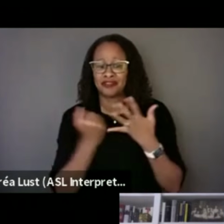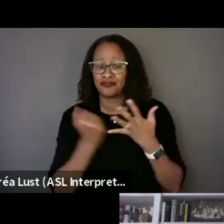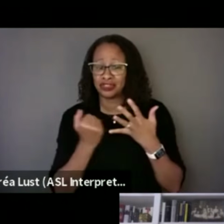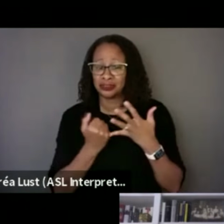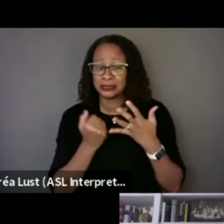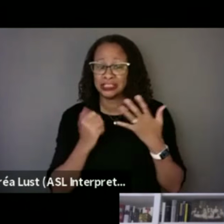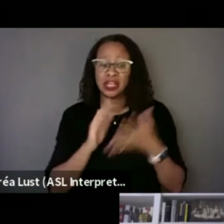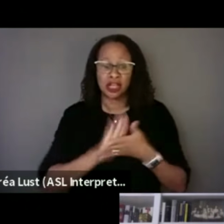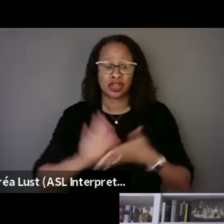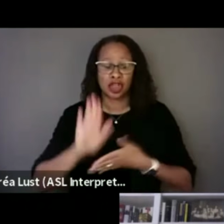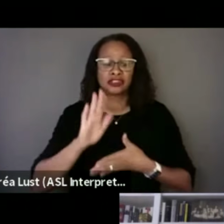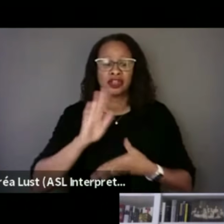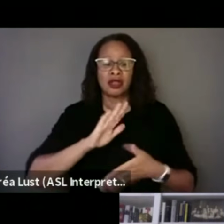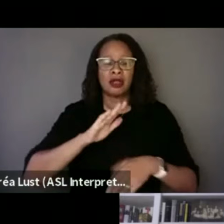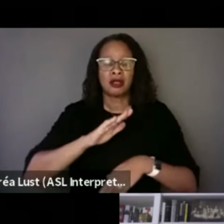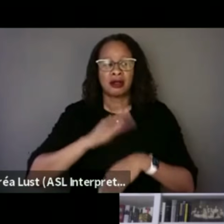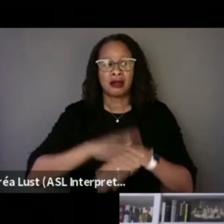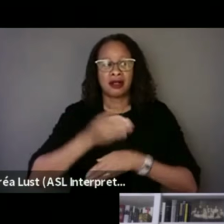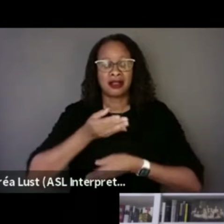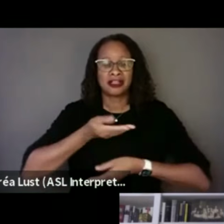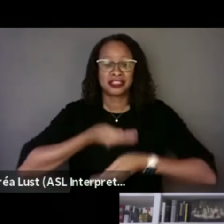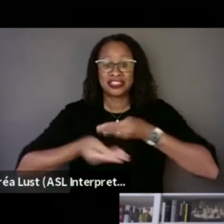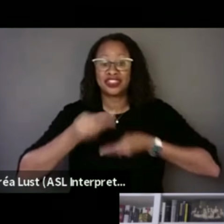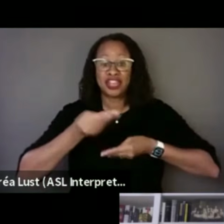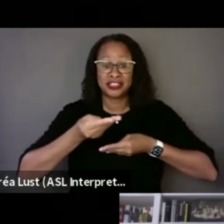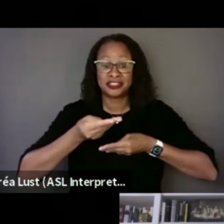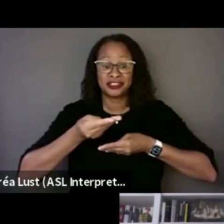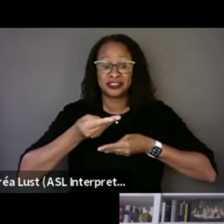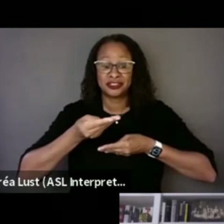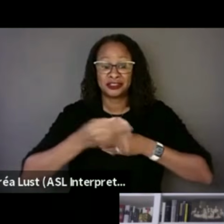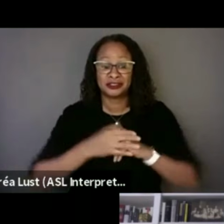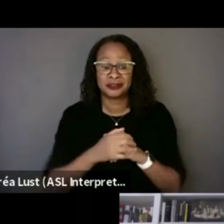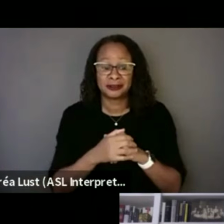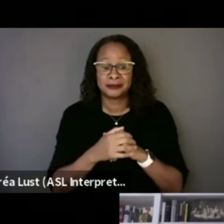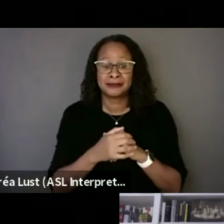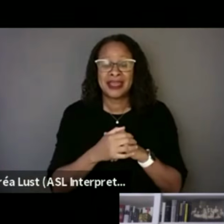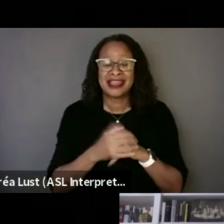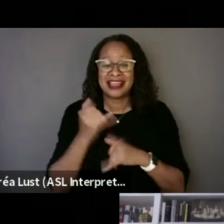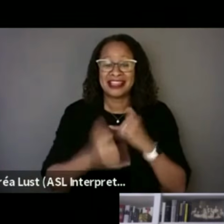on an exchange in the last year of the existence of the Soviet Union.